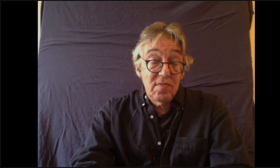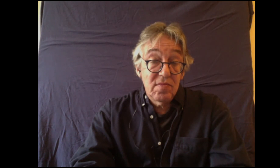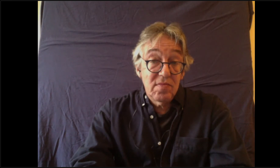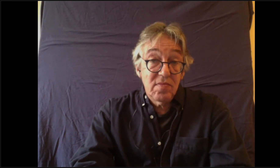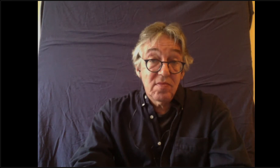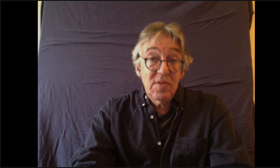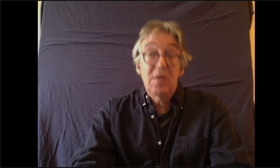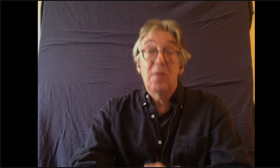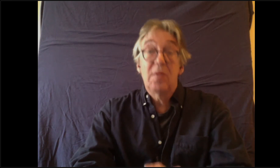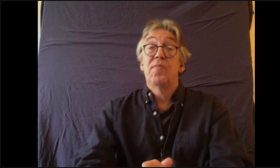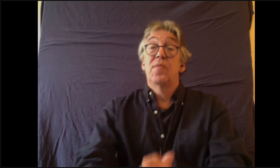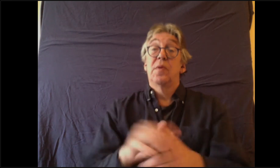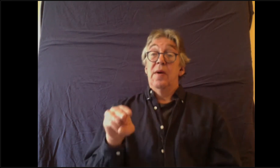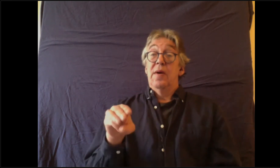Thank you, Grace. Yes.